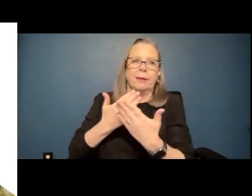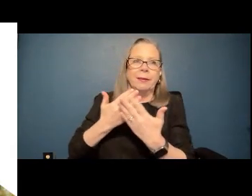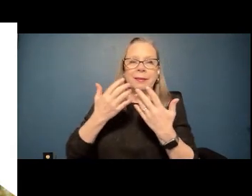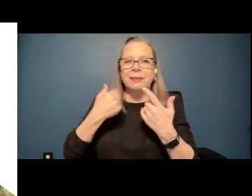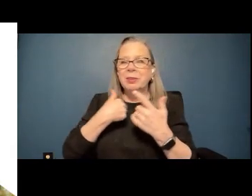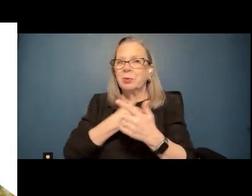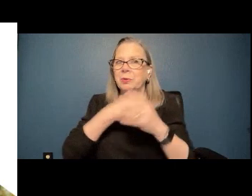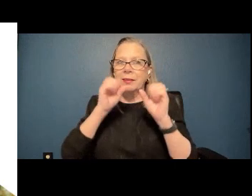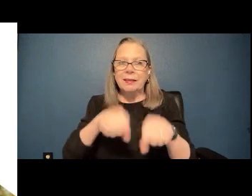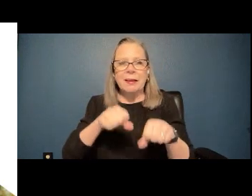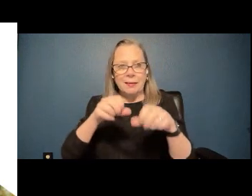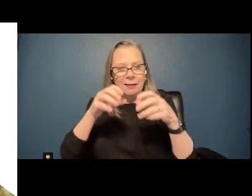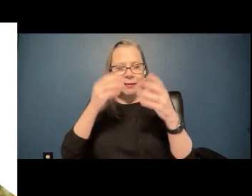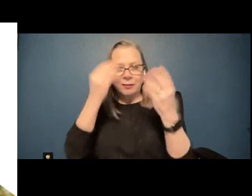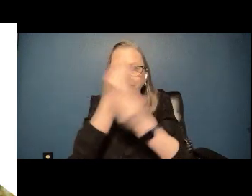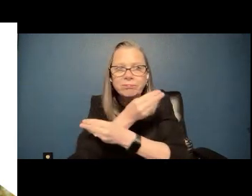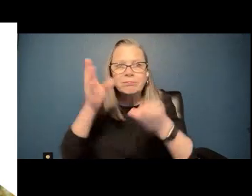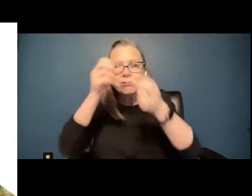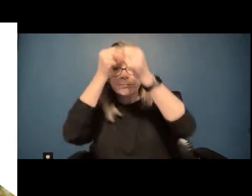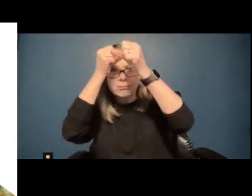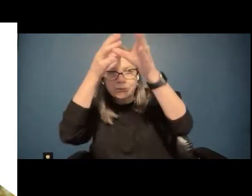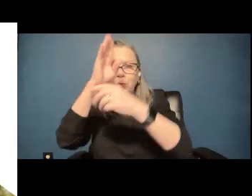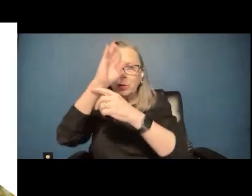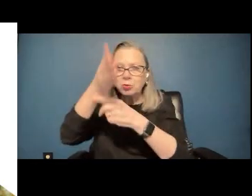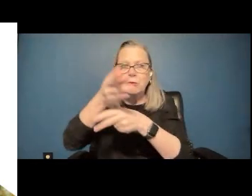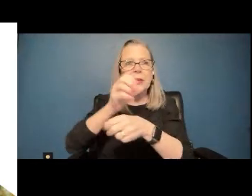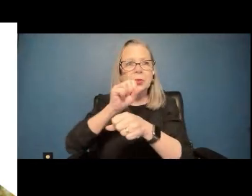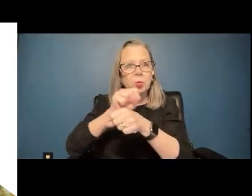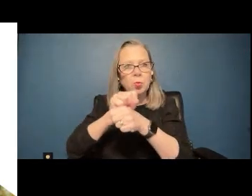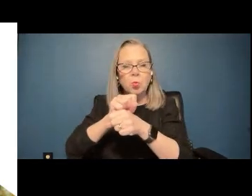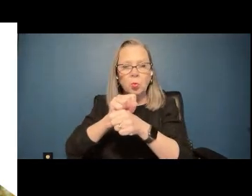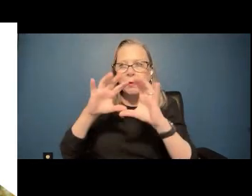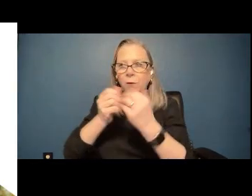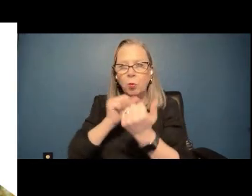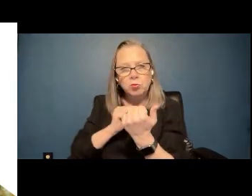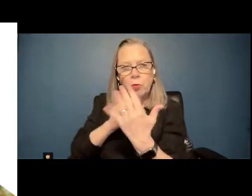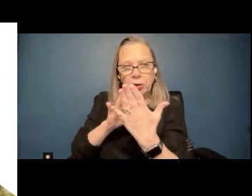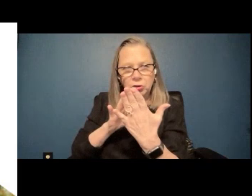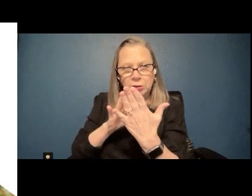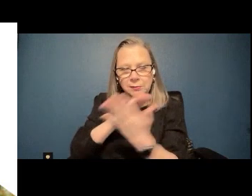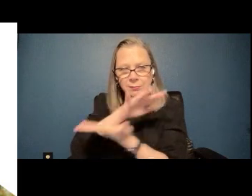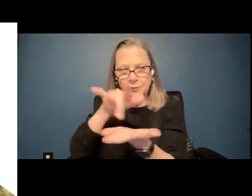Direct Care Workforce Strategy Center and to connect with you all today about this really important topic.